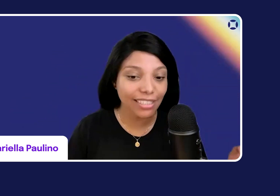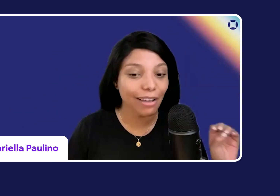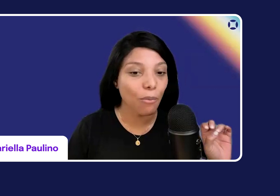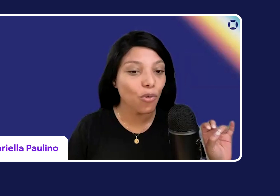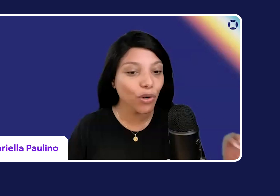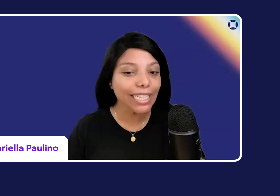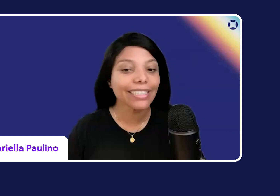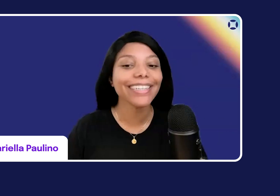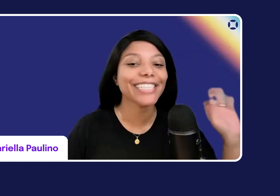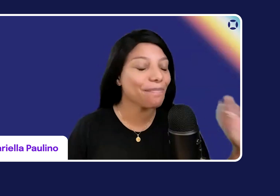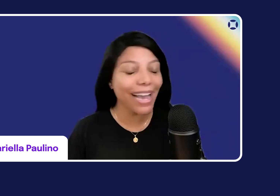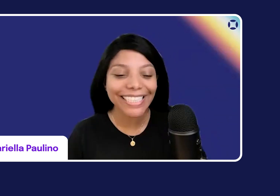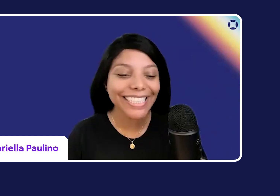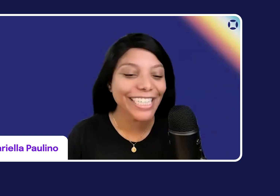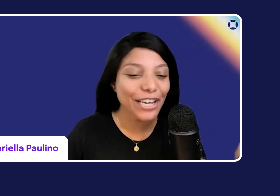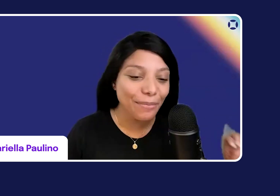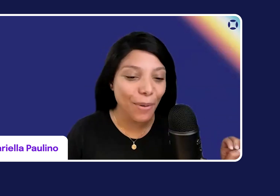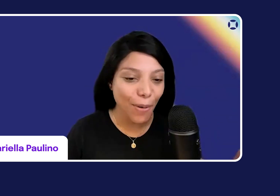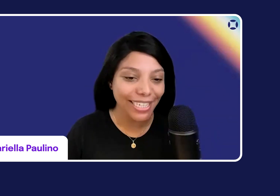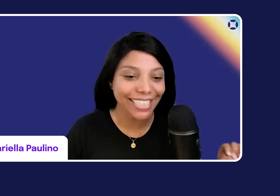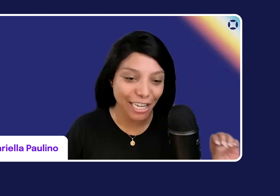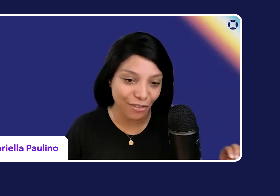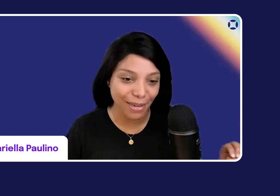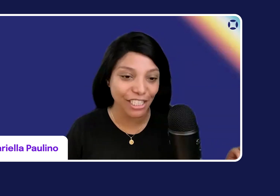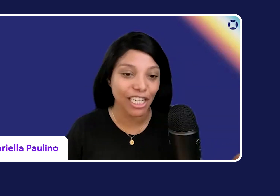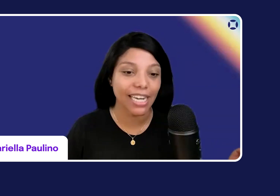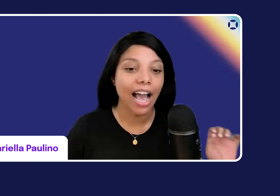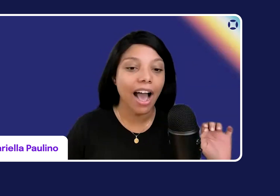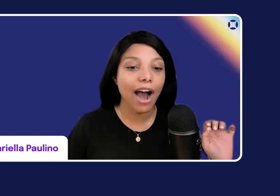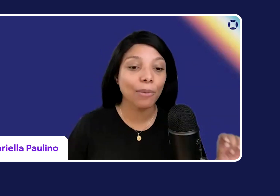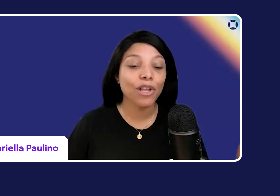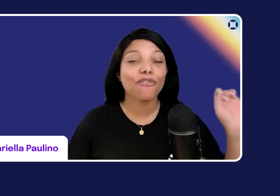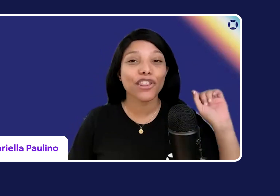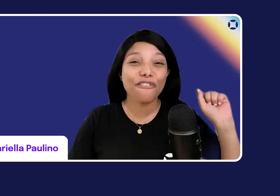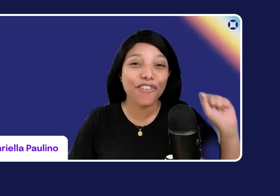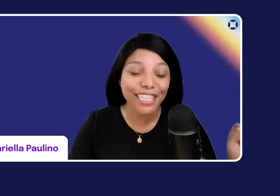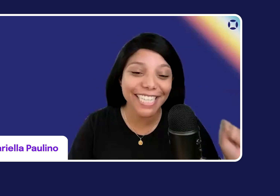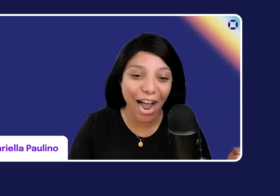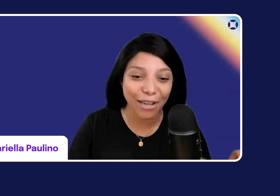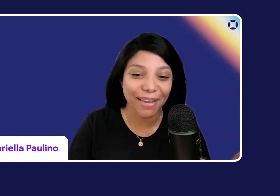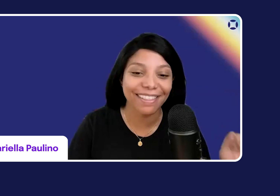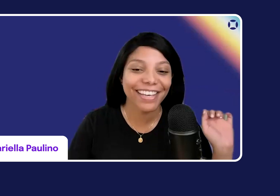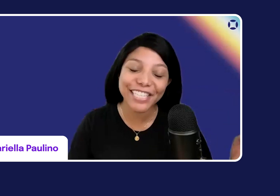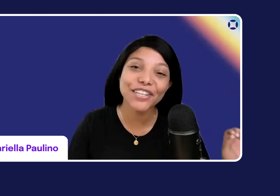some really spicy, important information. For the first time in the history